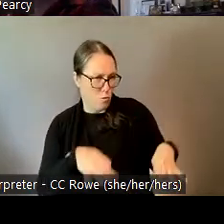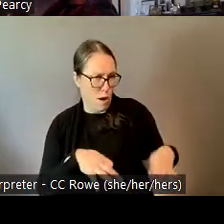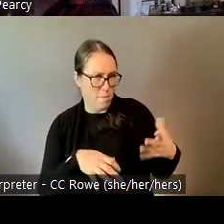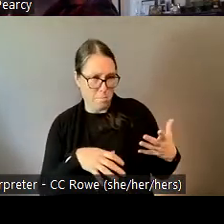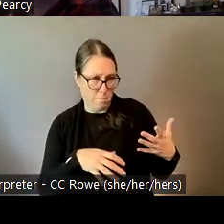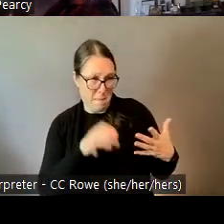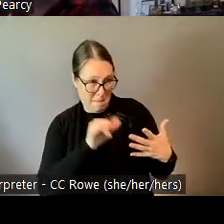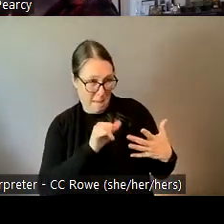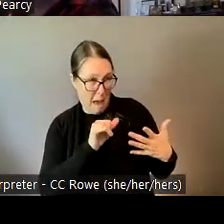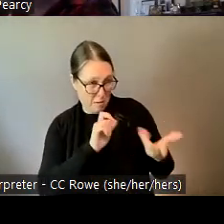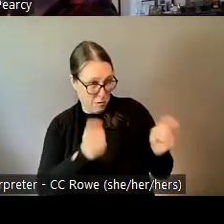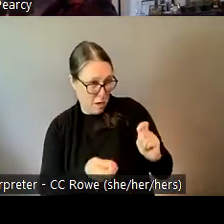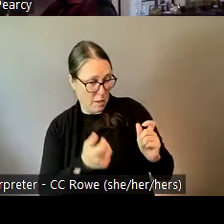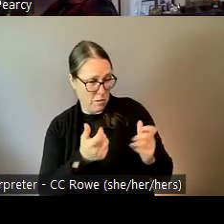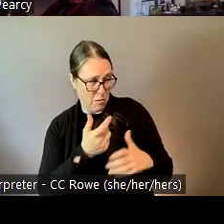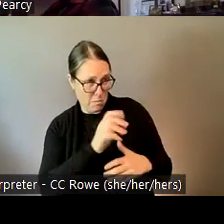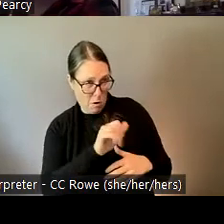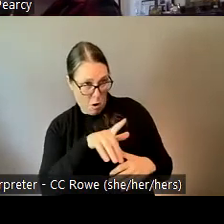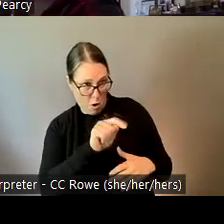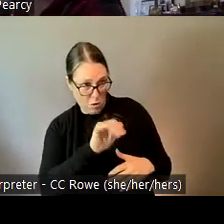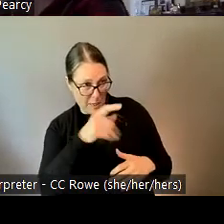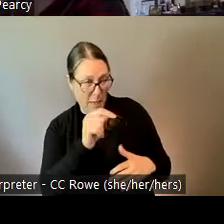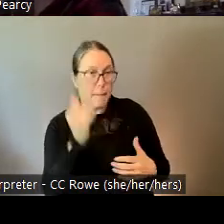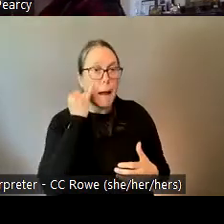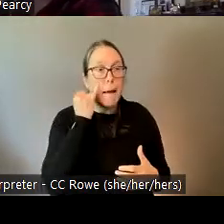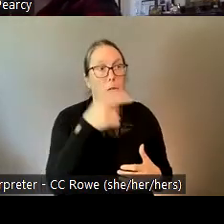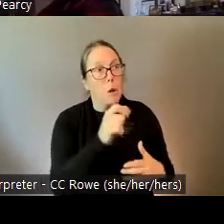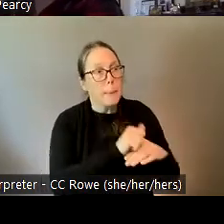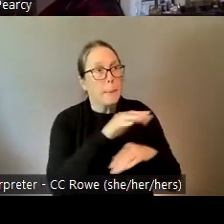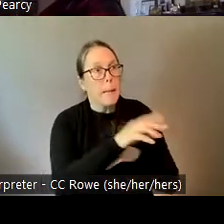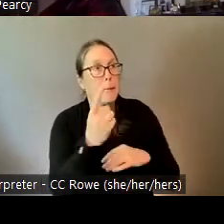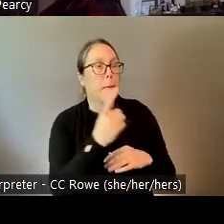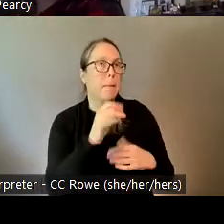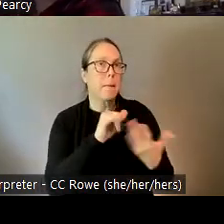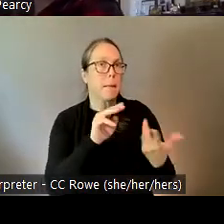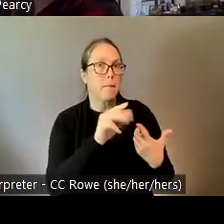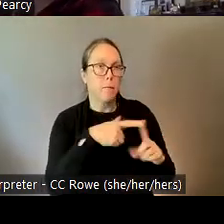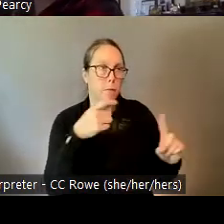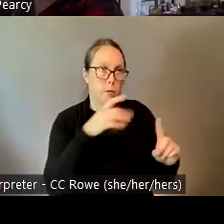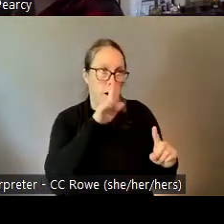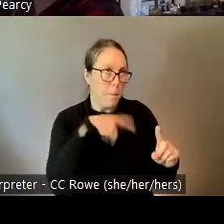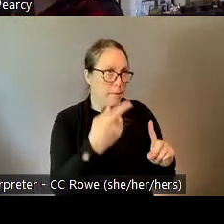versus something to send to something corporate that's not art related. Yeah, I mean, I certainly think